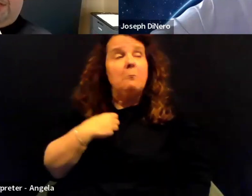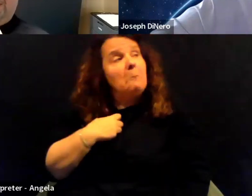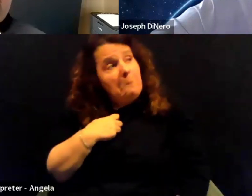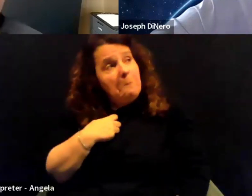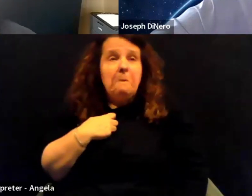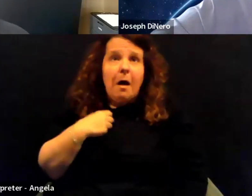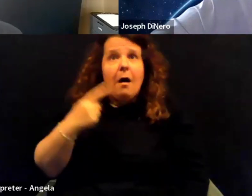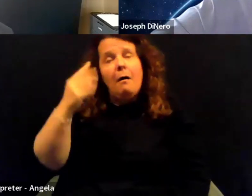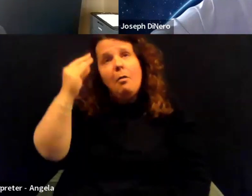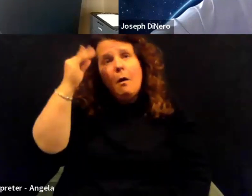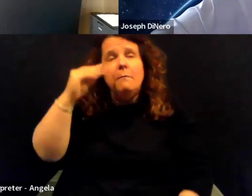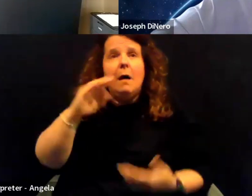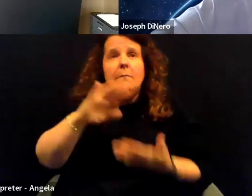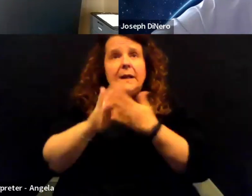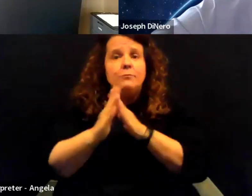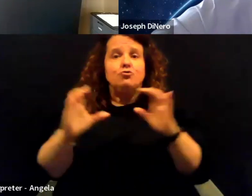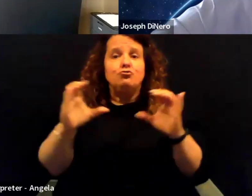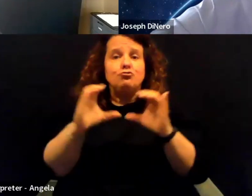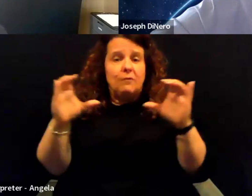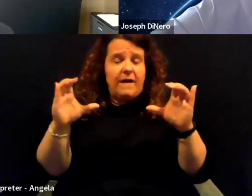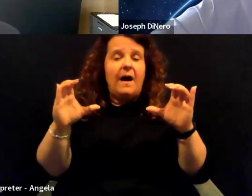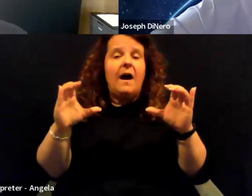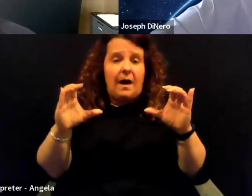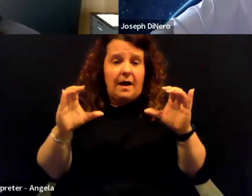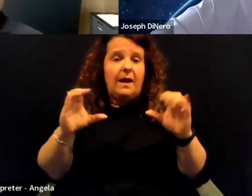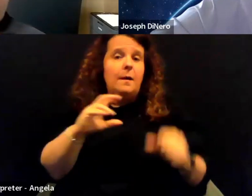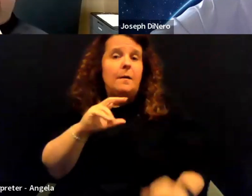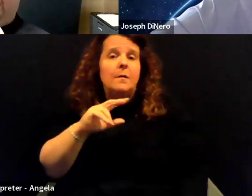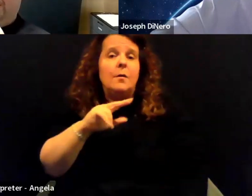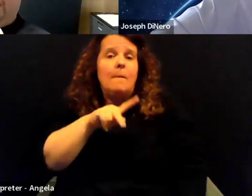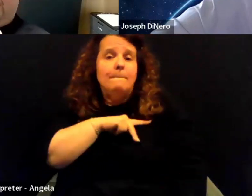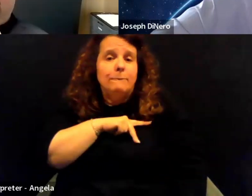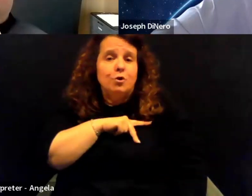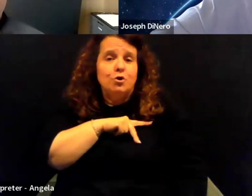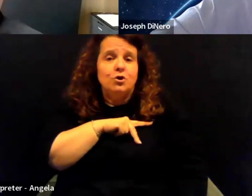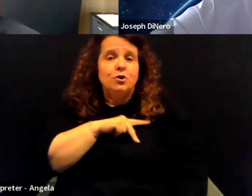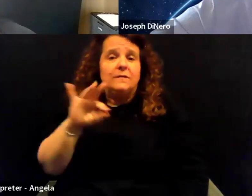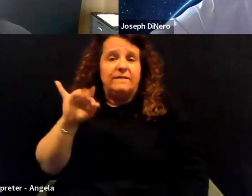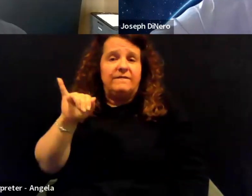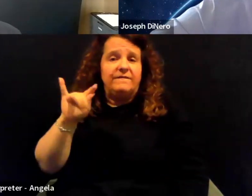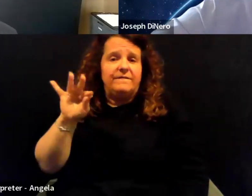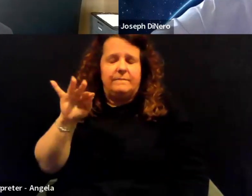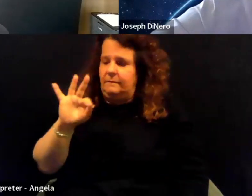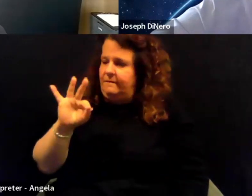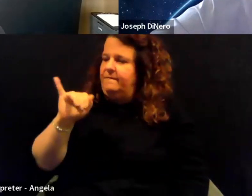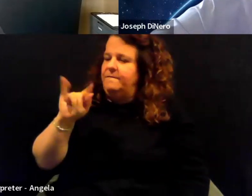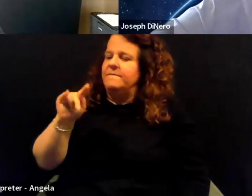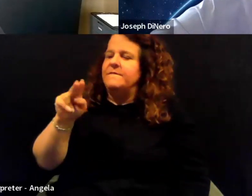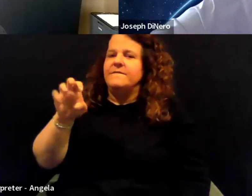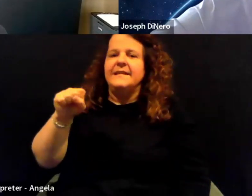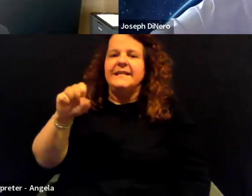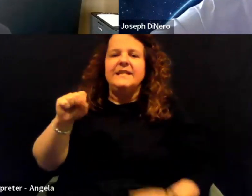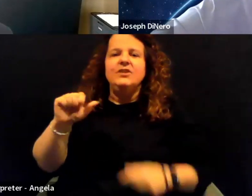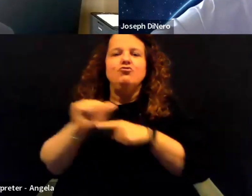a certification in, in, in, being a personal, personal fitness trainer. And the other thing is what I do now with